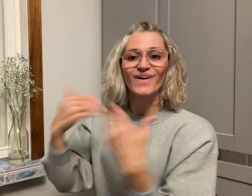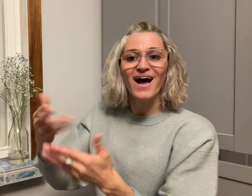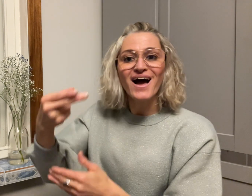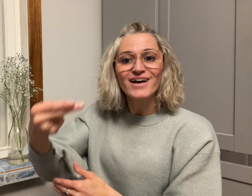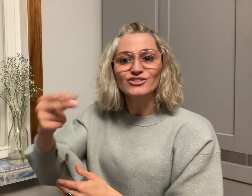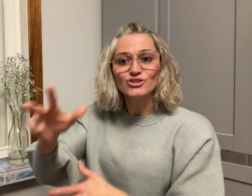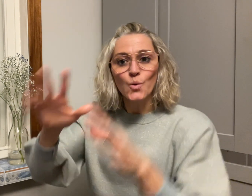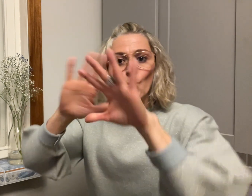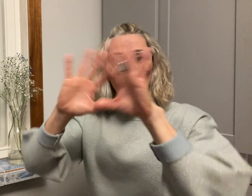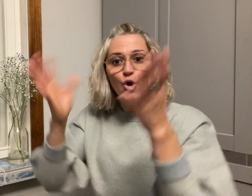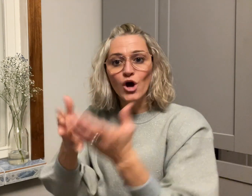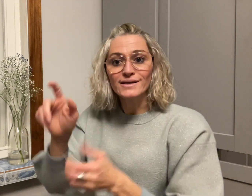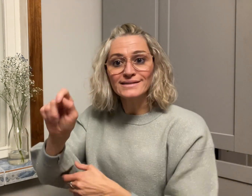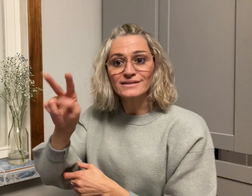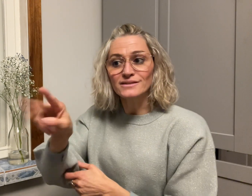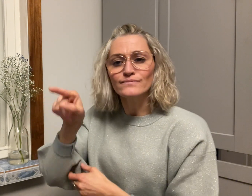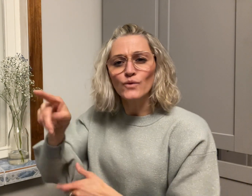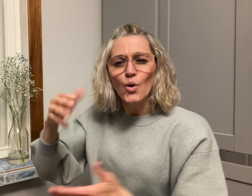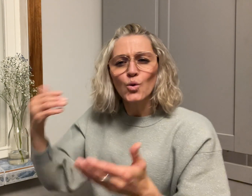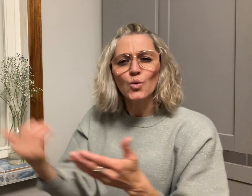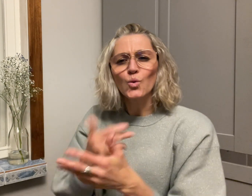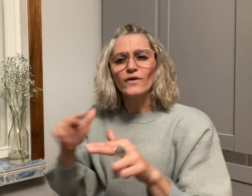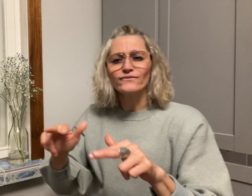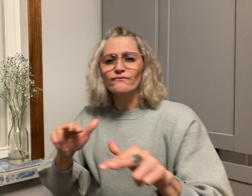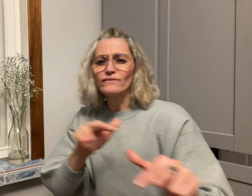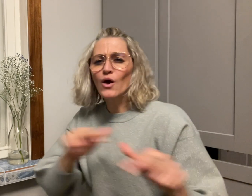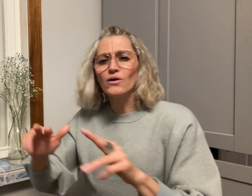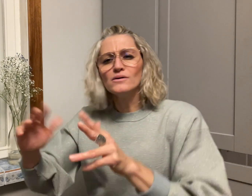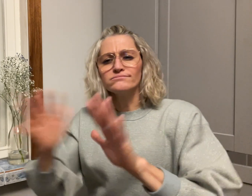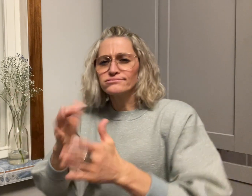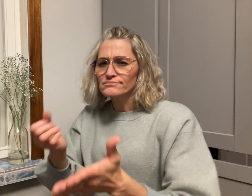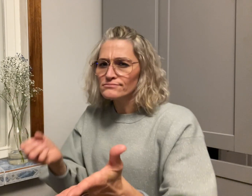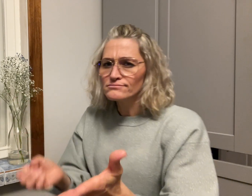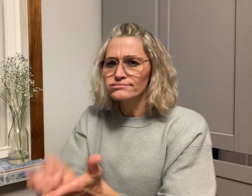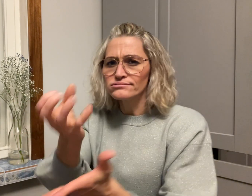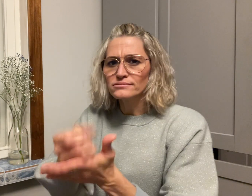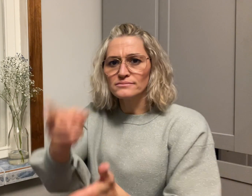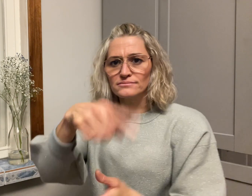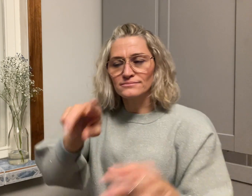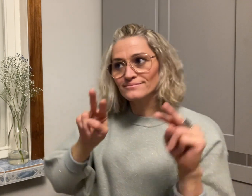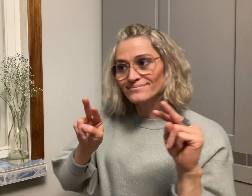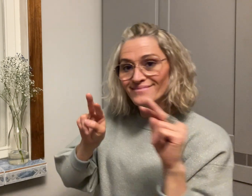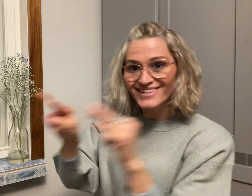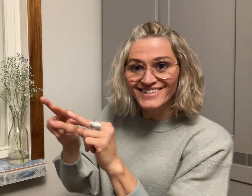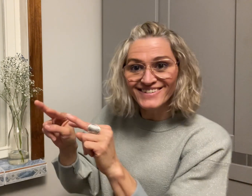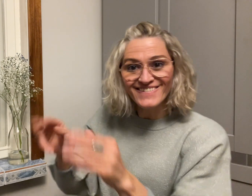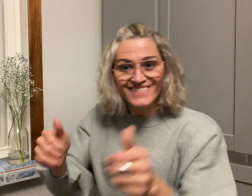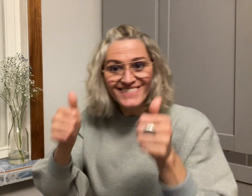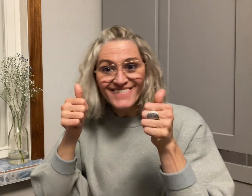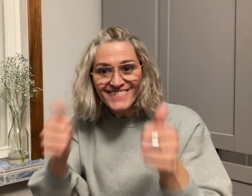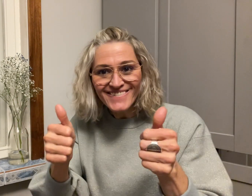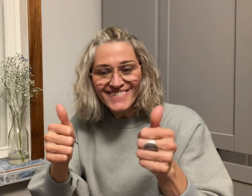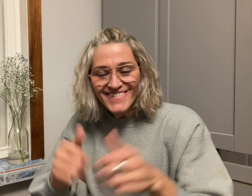H3 World TV to get new video updates!